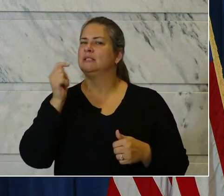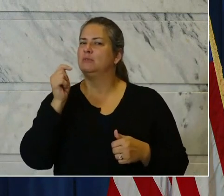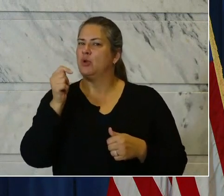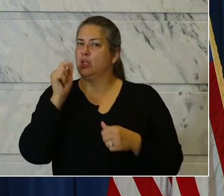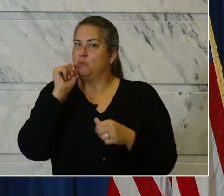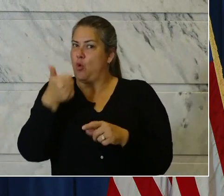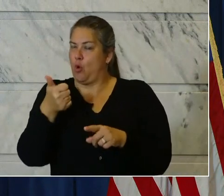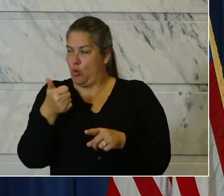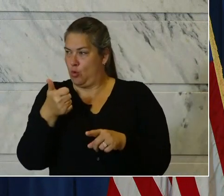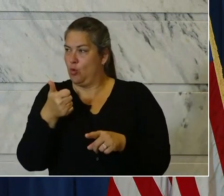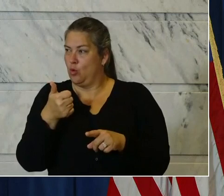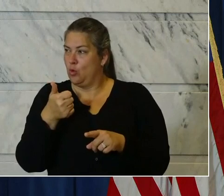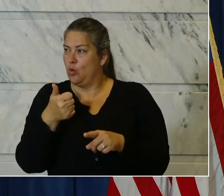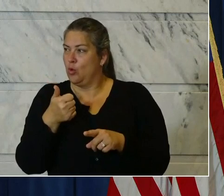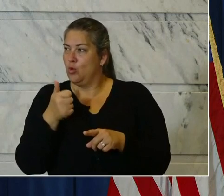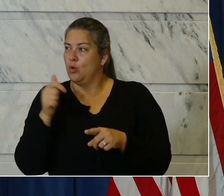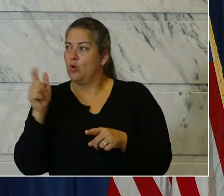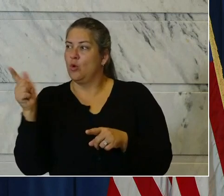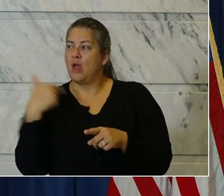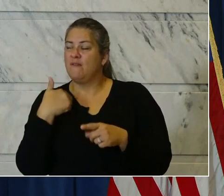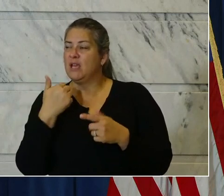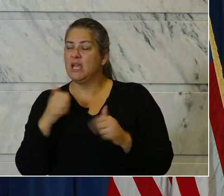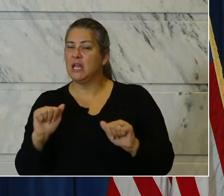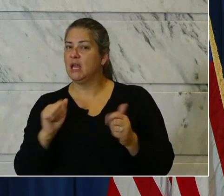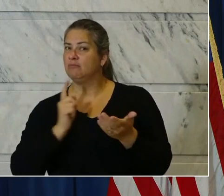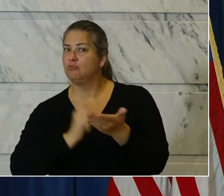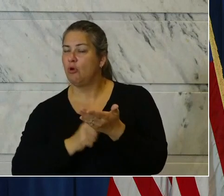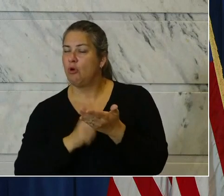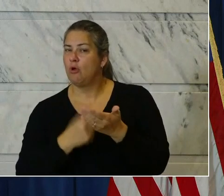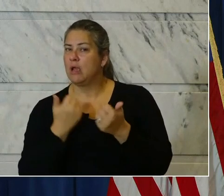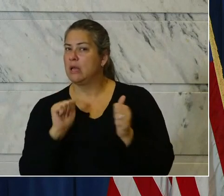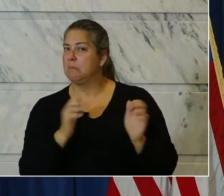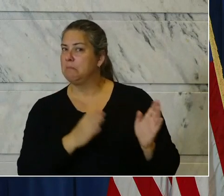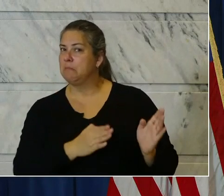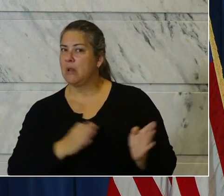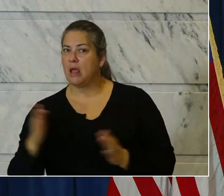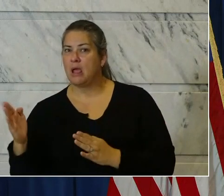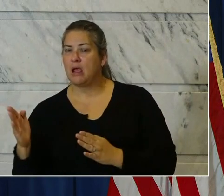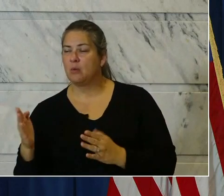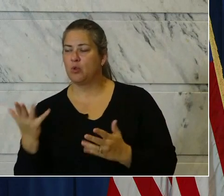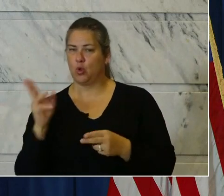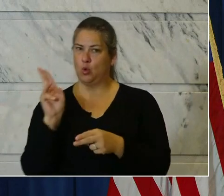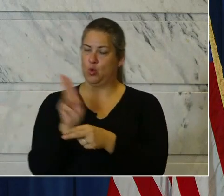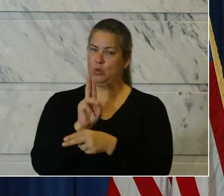STOP THE SPREAD. THE TO